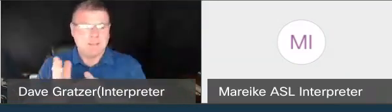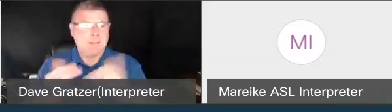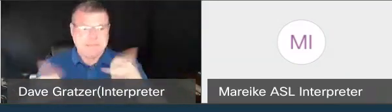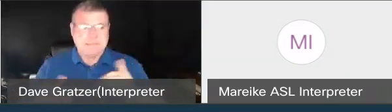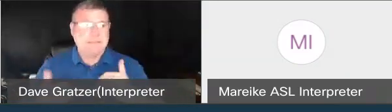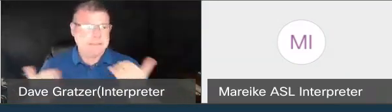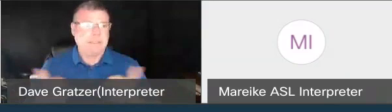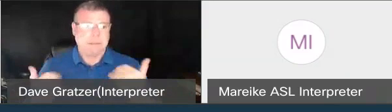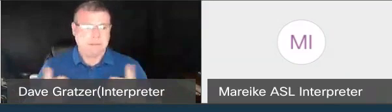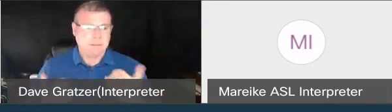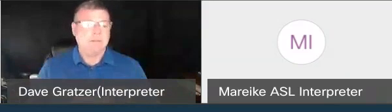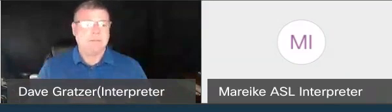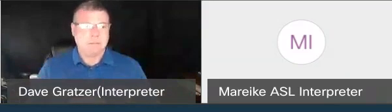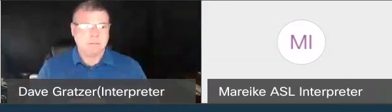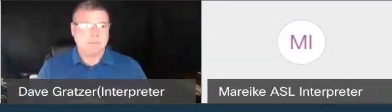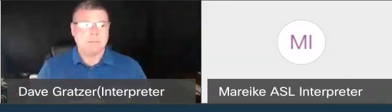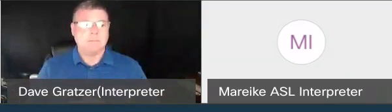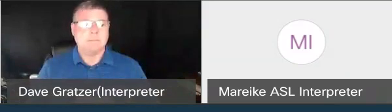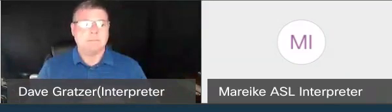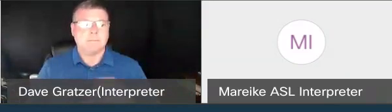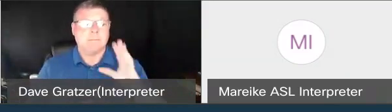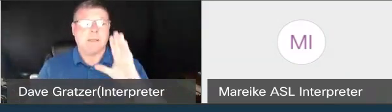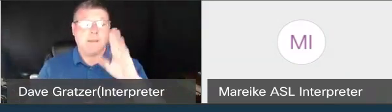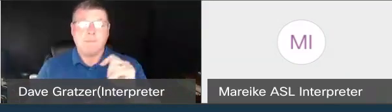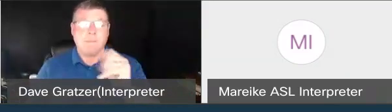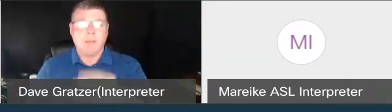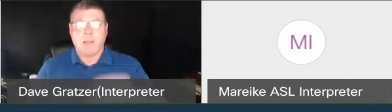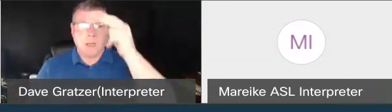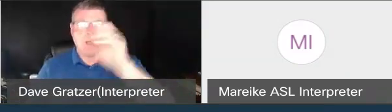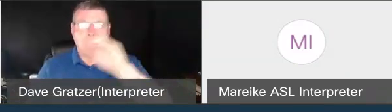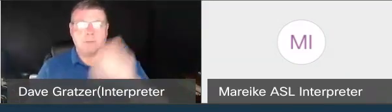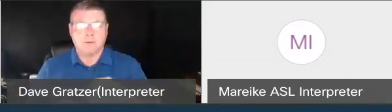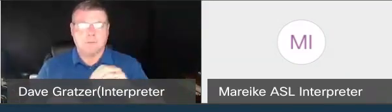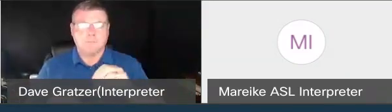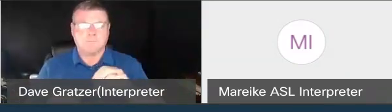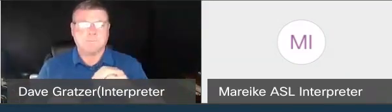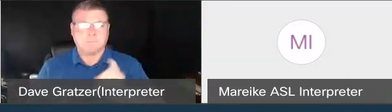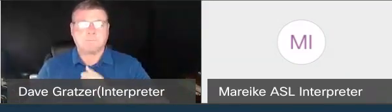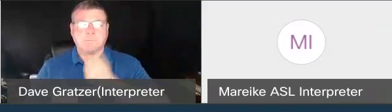for the most part, uh, men and-- but of much higher percentage that are expressing homelessness.